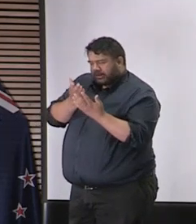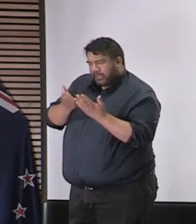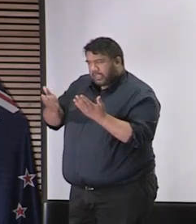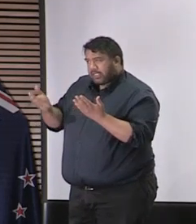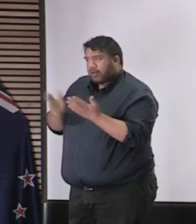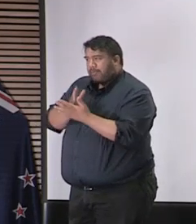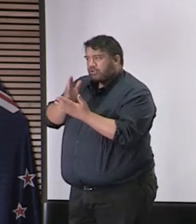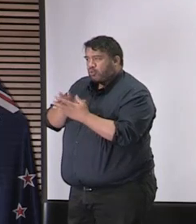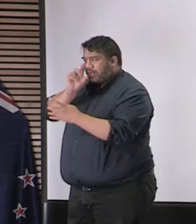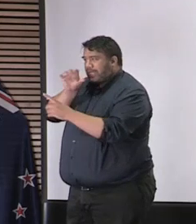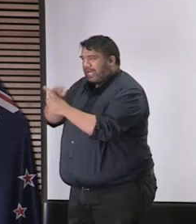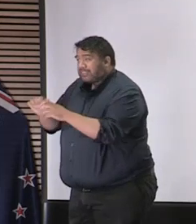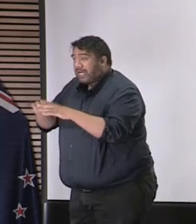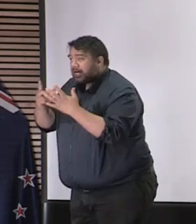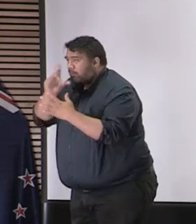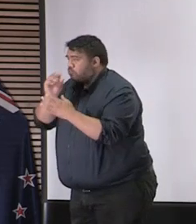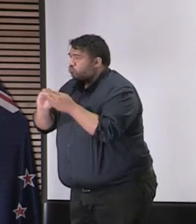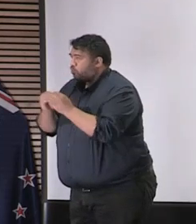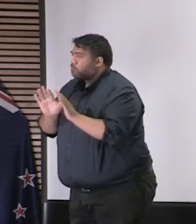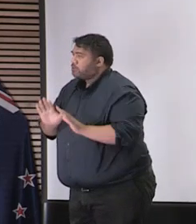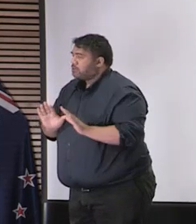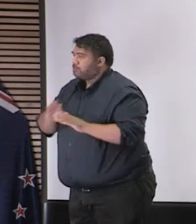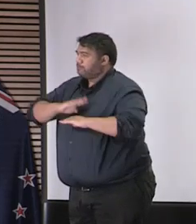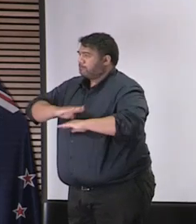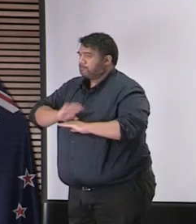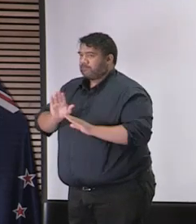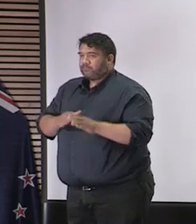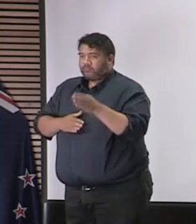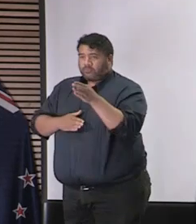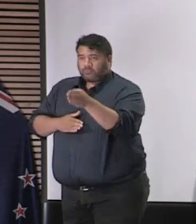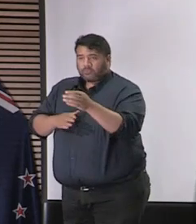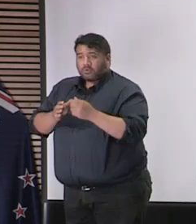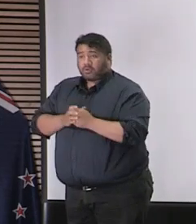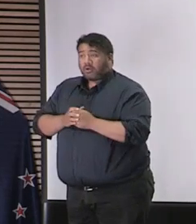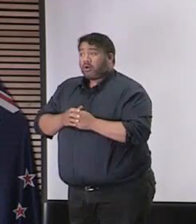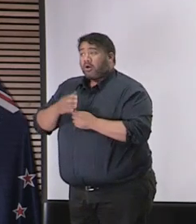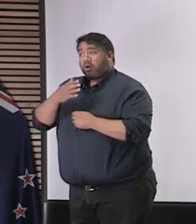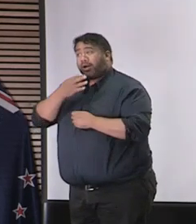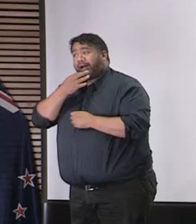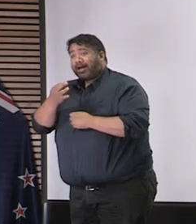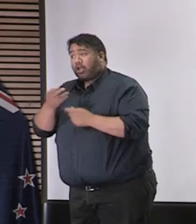our testing over the next week or so to make sure we are identifying any if they are